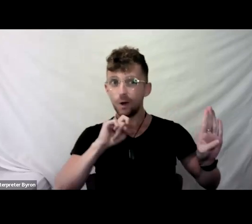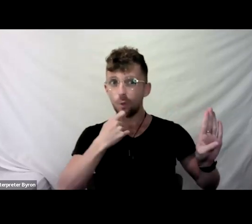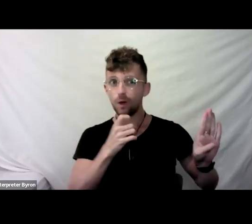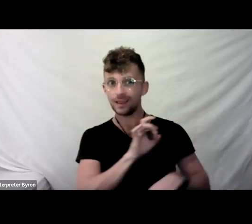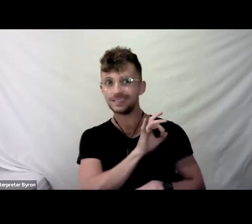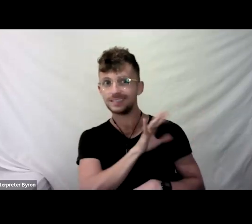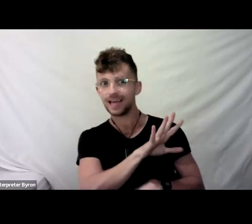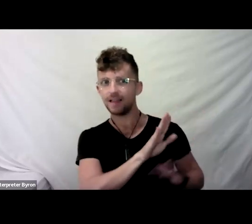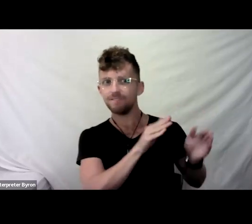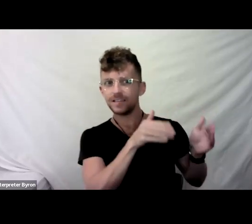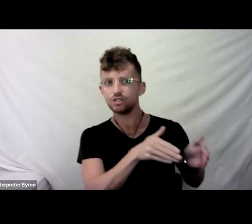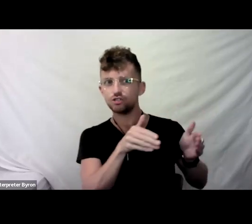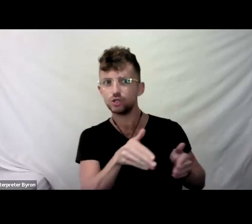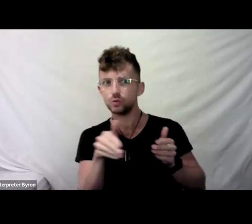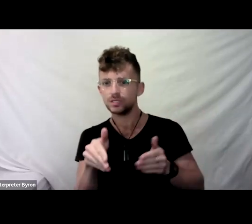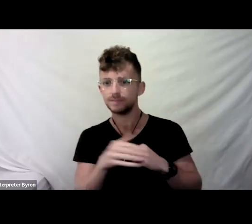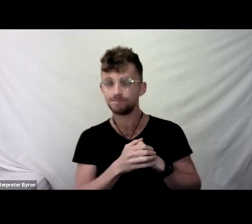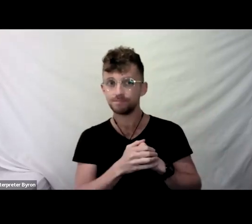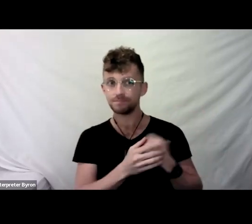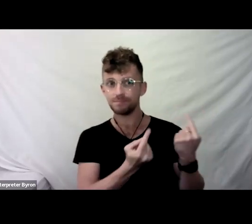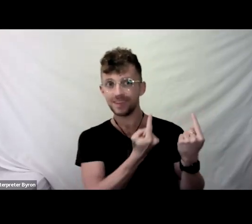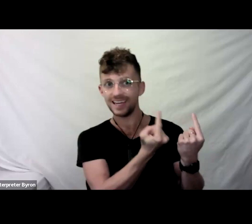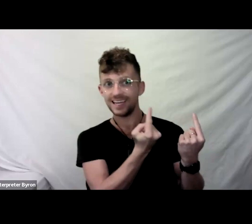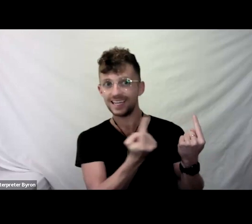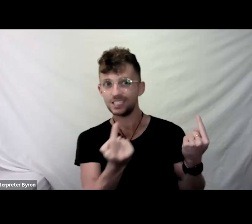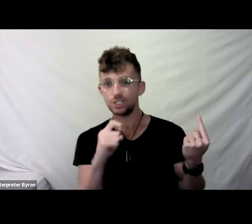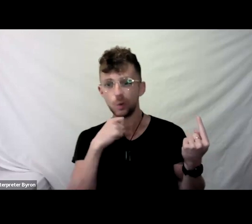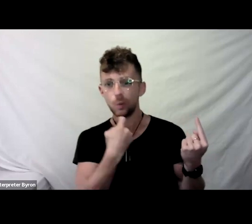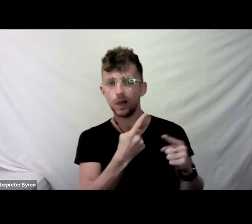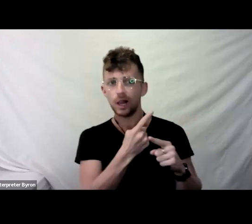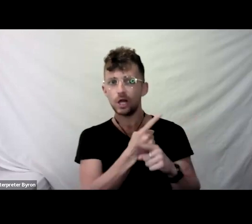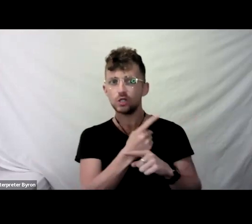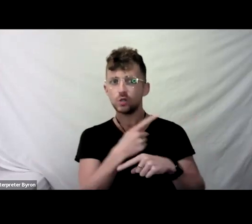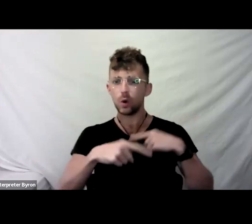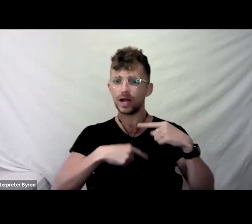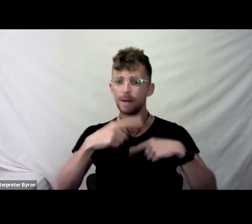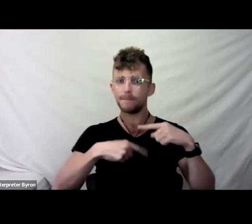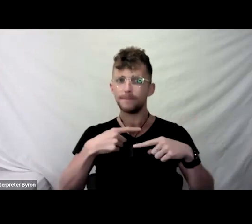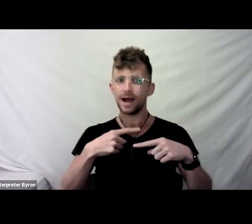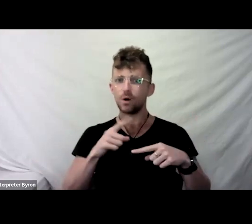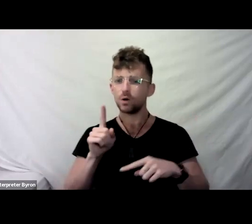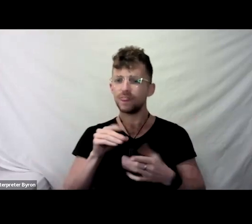So they will each talk through a little bit about the Purchase Guidelines.